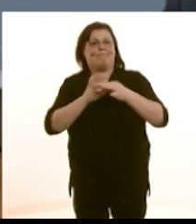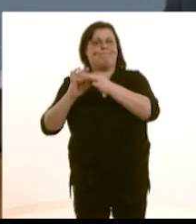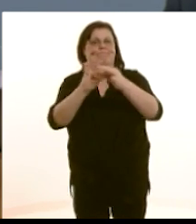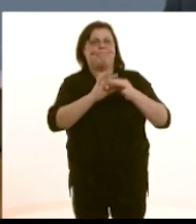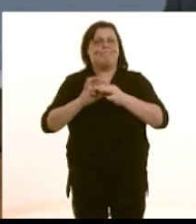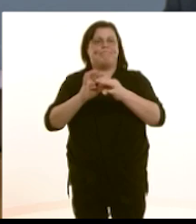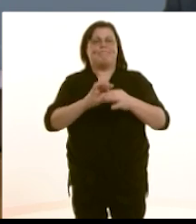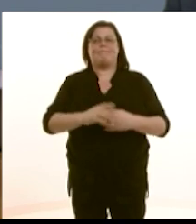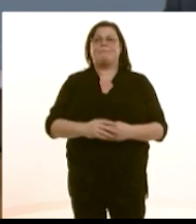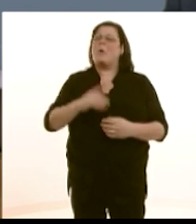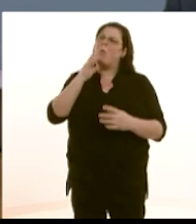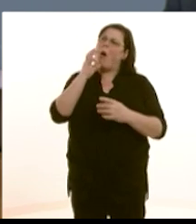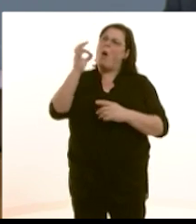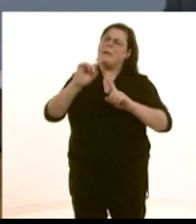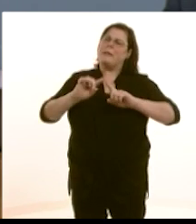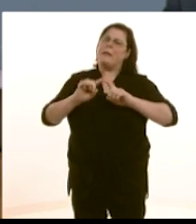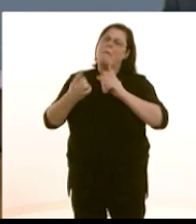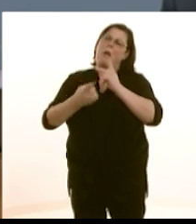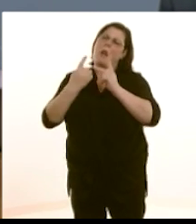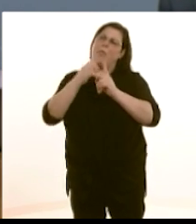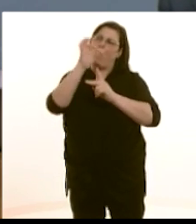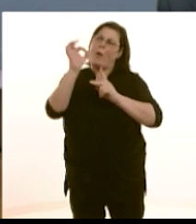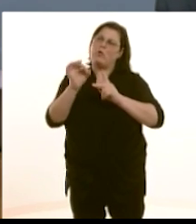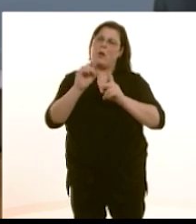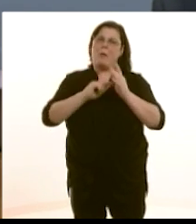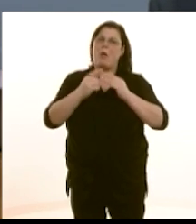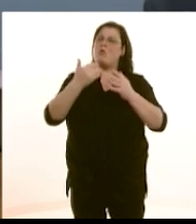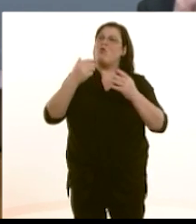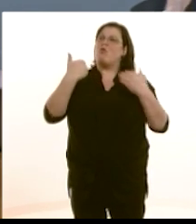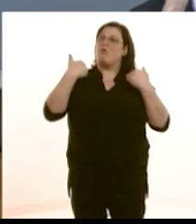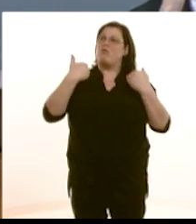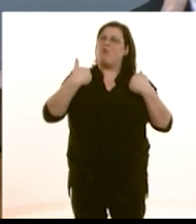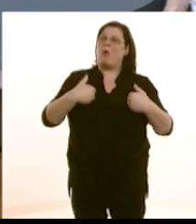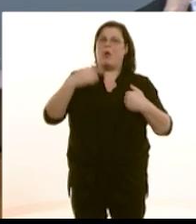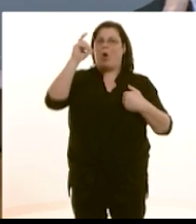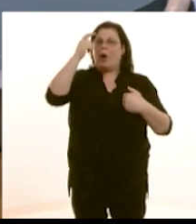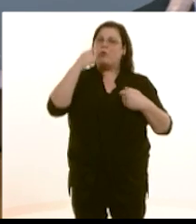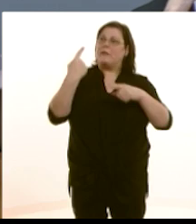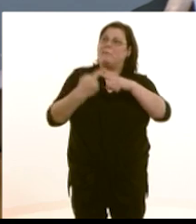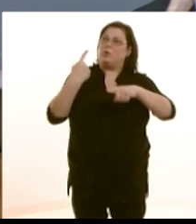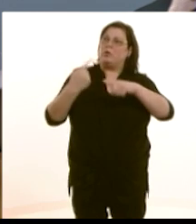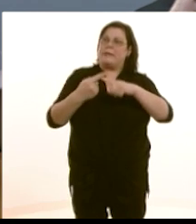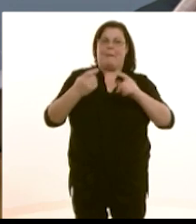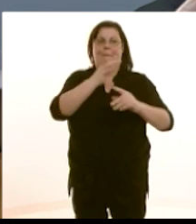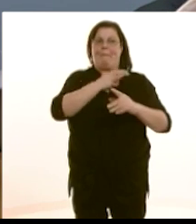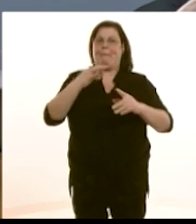question, though, on another issue thatís in the news today, around the Royal College of Emergency Medicine, and in particular the pressure that accident and emergency departments